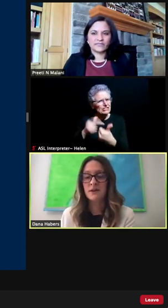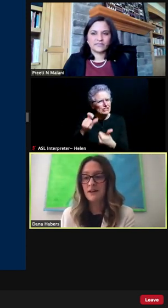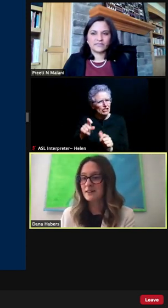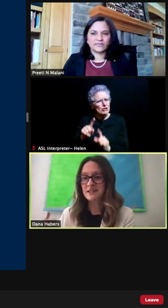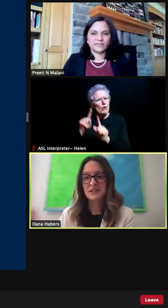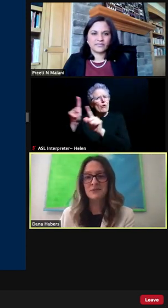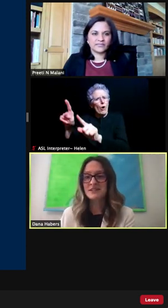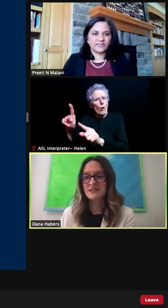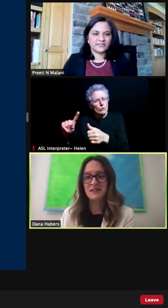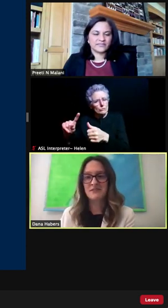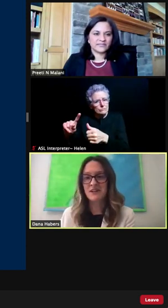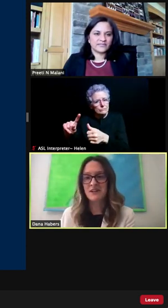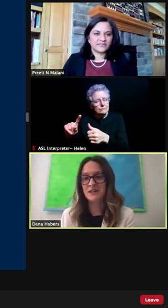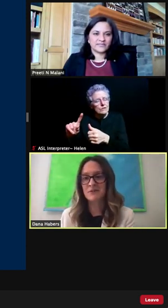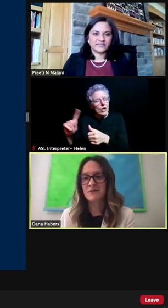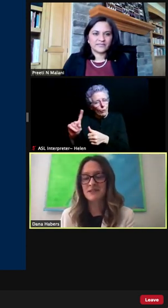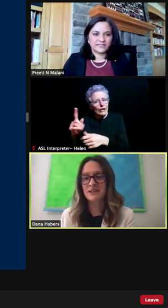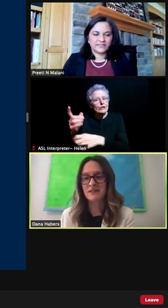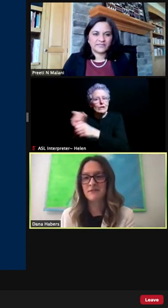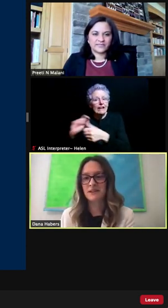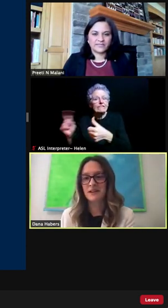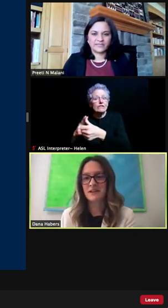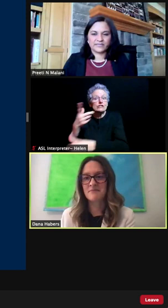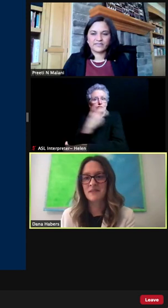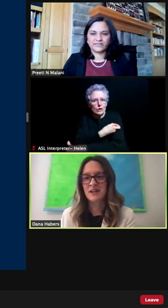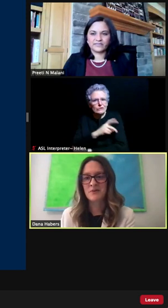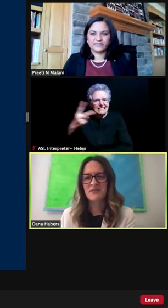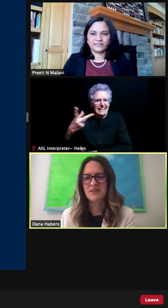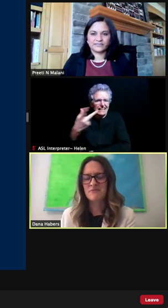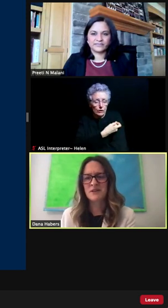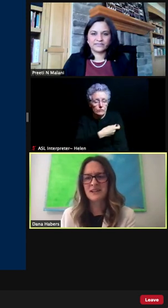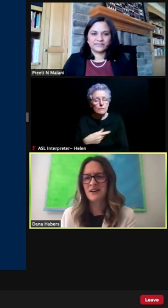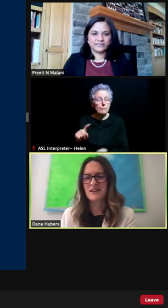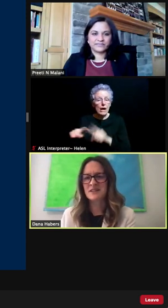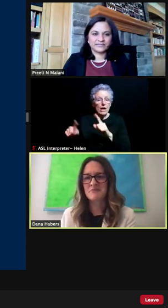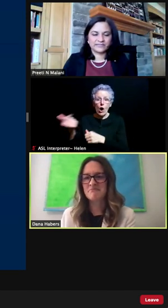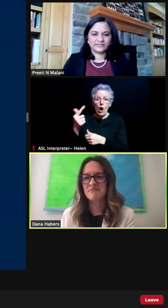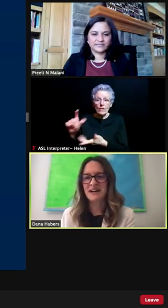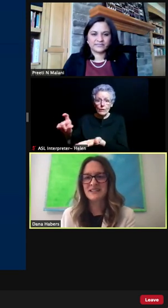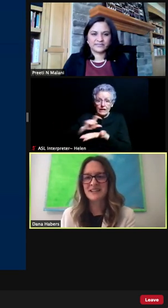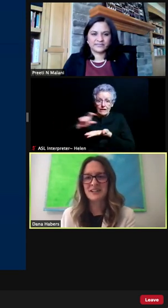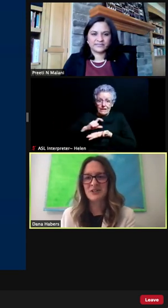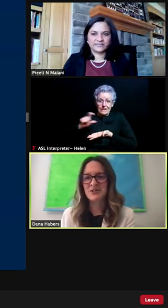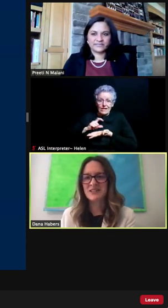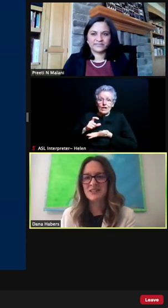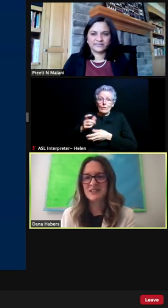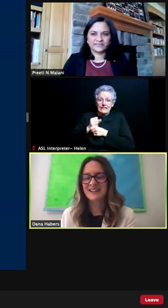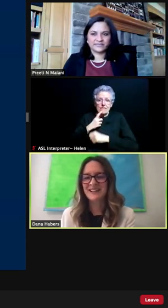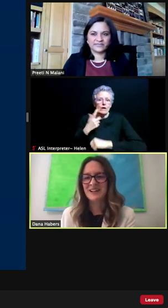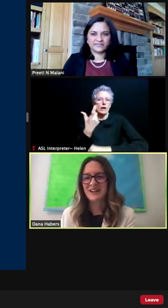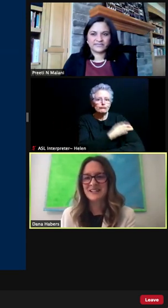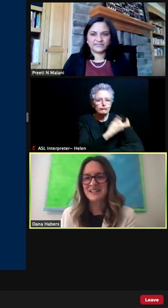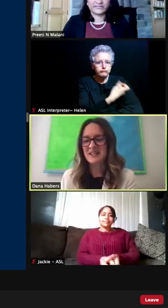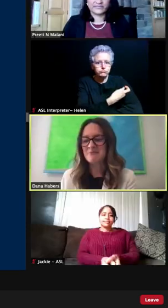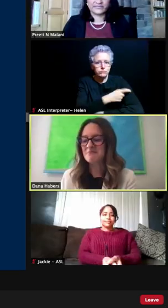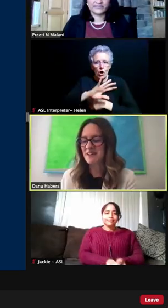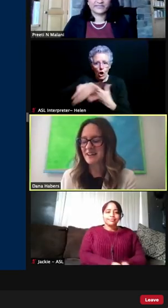We are continuing to deliver everything we receive. We have a really awesome onsite nursing team.